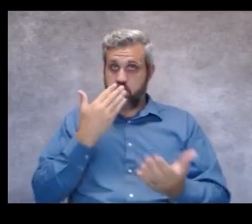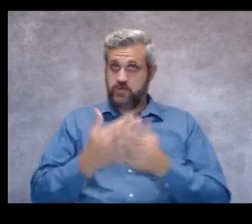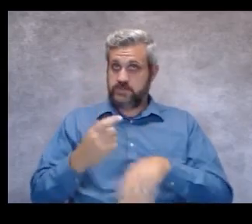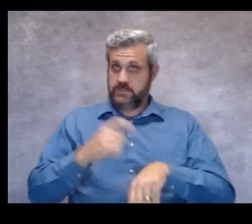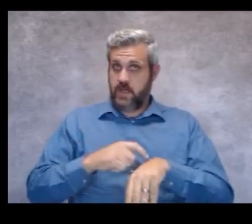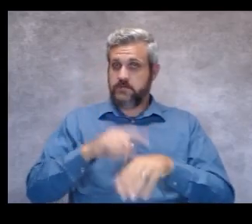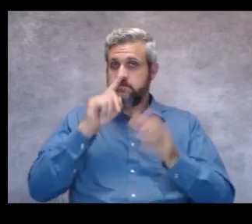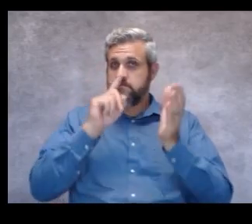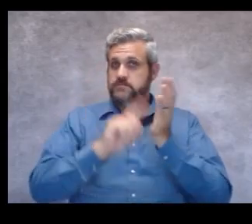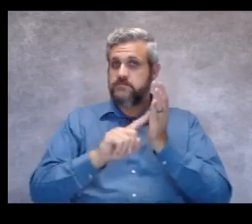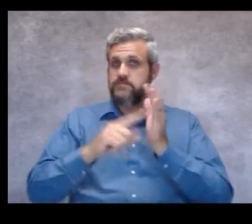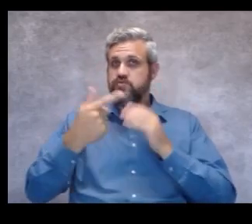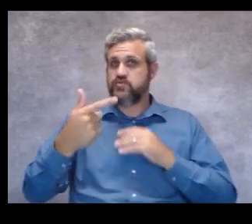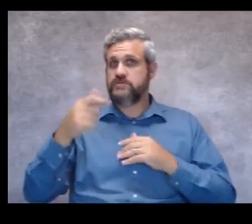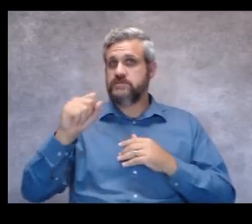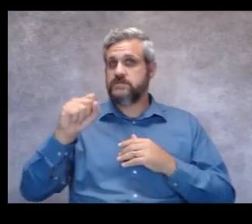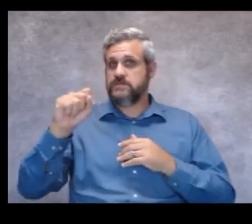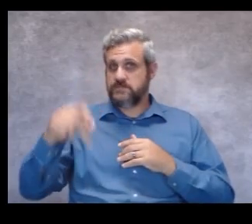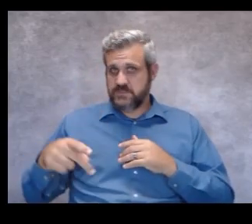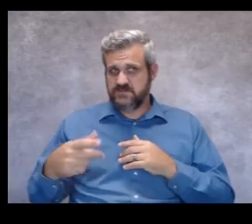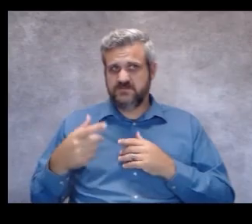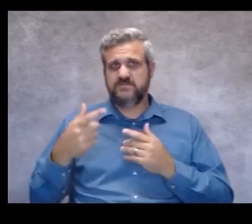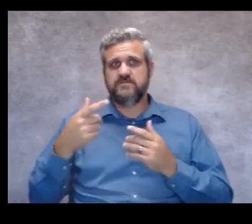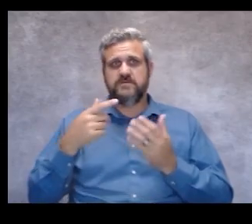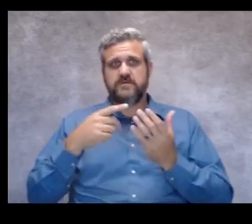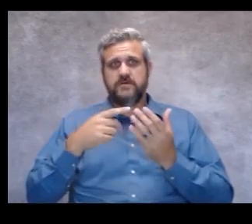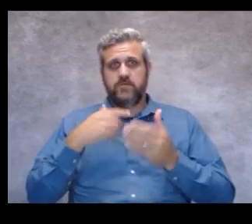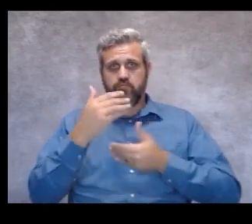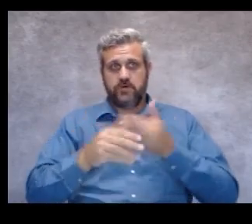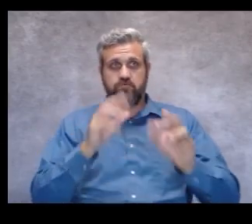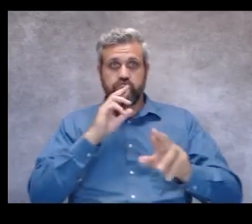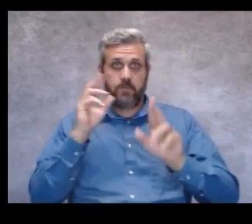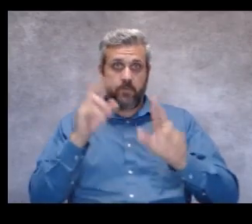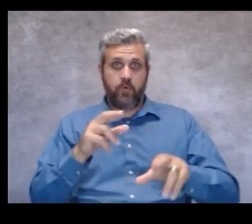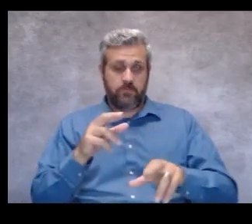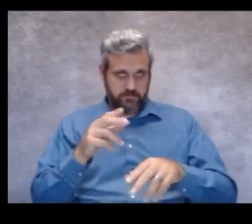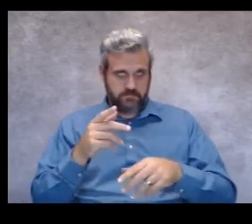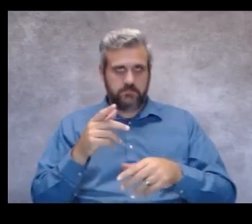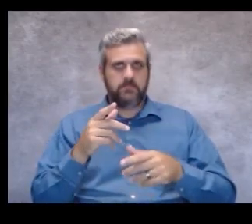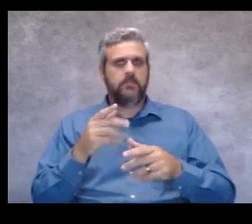to investigate the GSSP and progress report infinite campus before we head